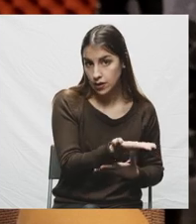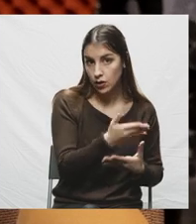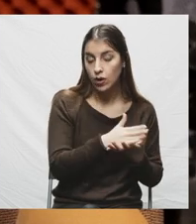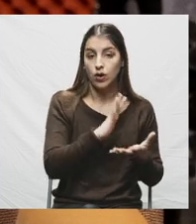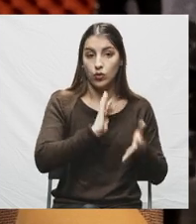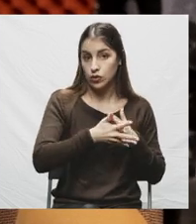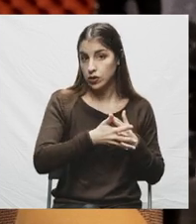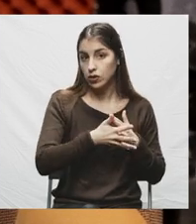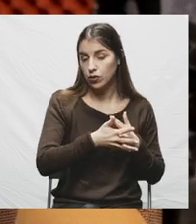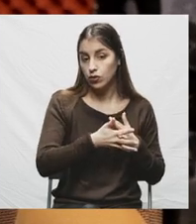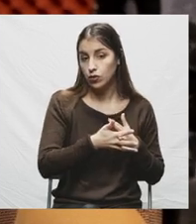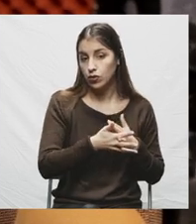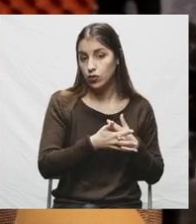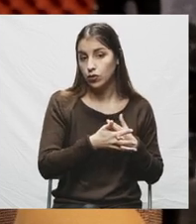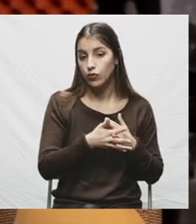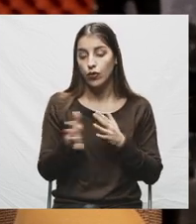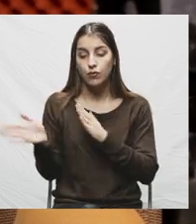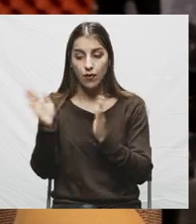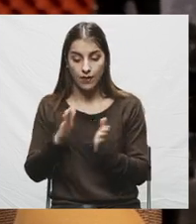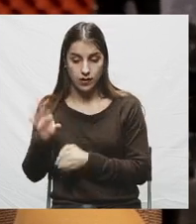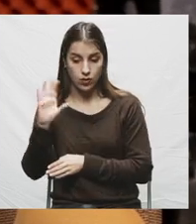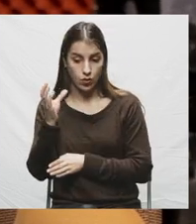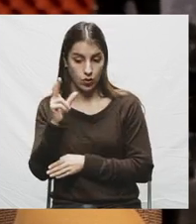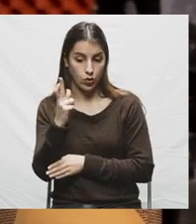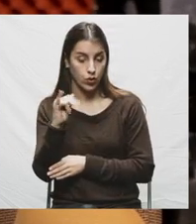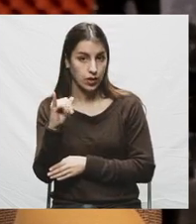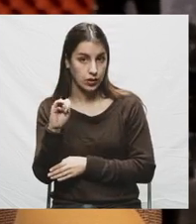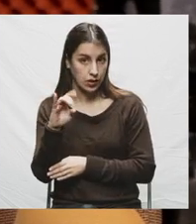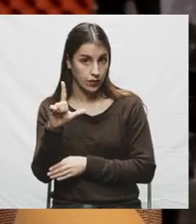It never… — It emerged somehow…? Unofficialy but… — There was a phase when